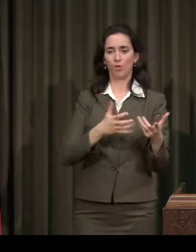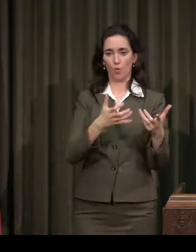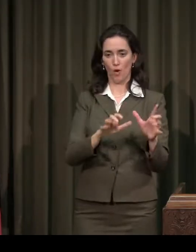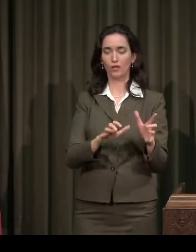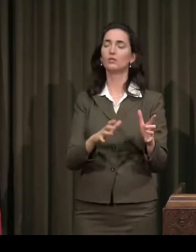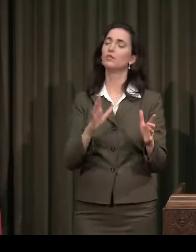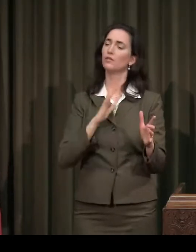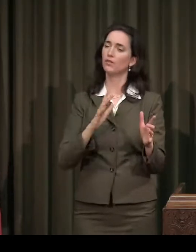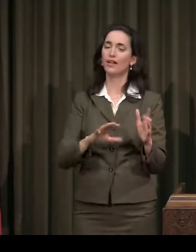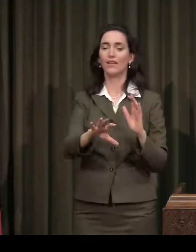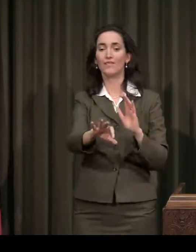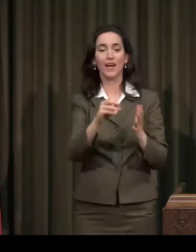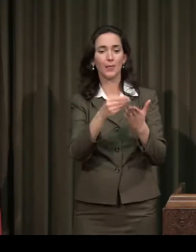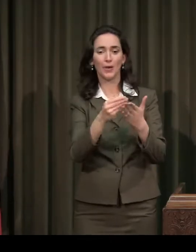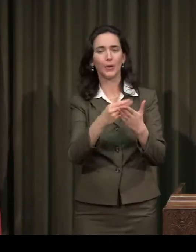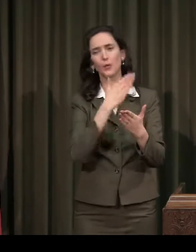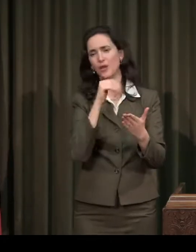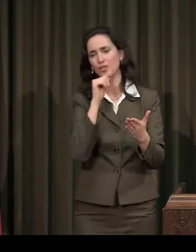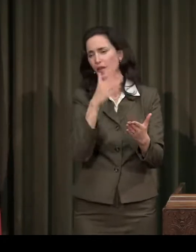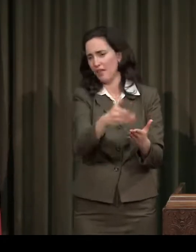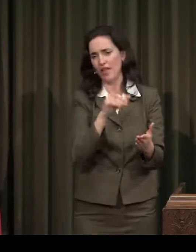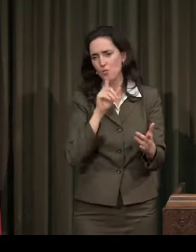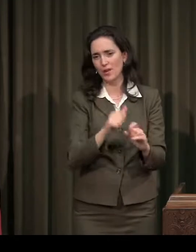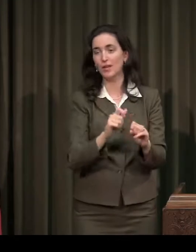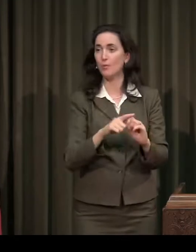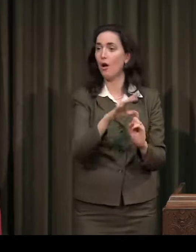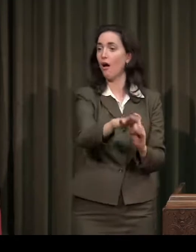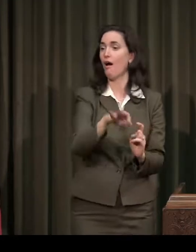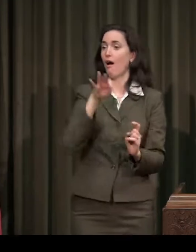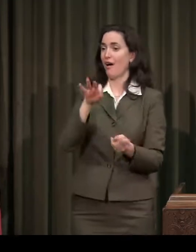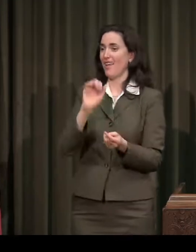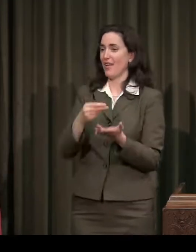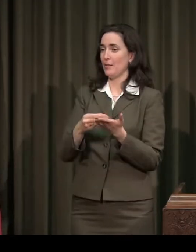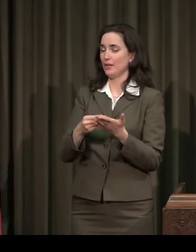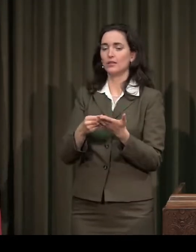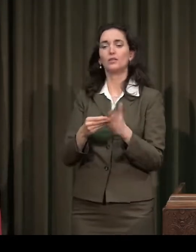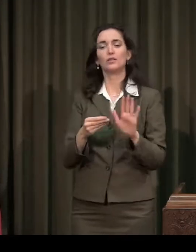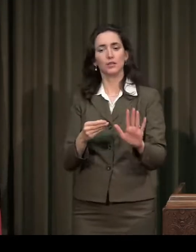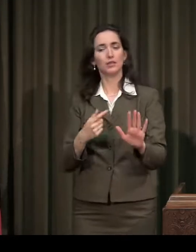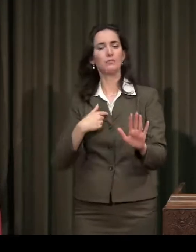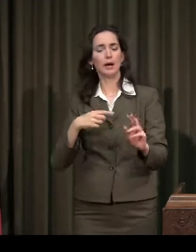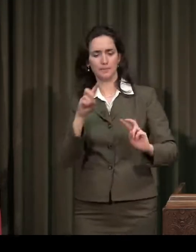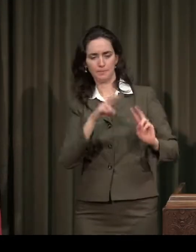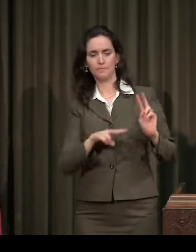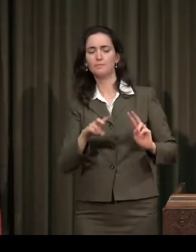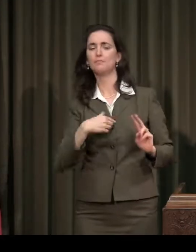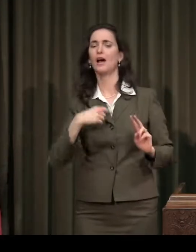doesn't really exist I think there is every reason to believe that the House wants to resolve a much